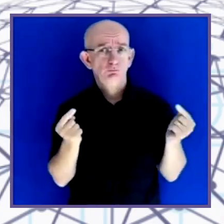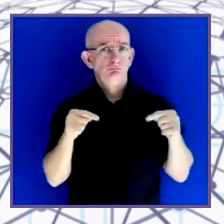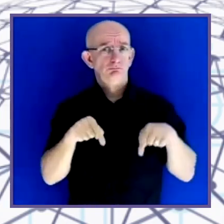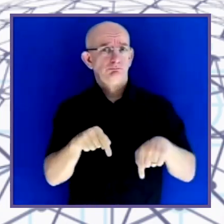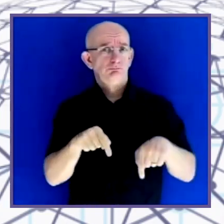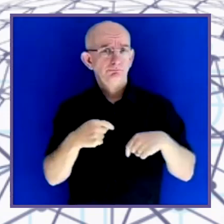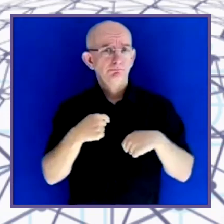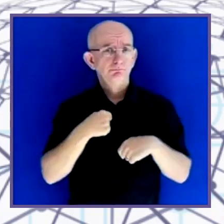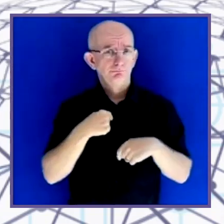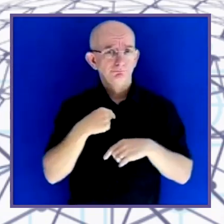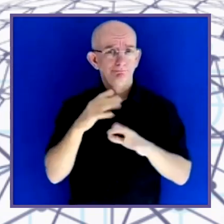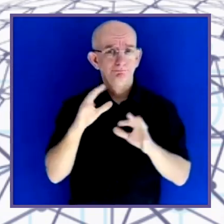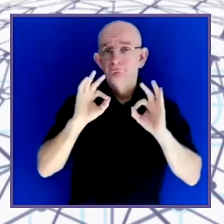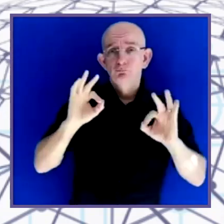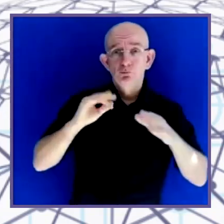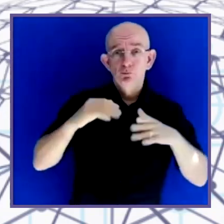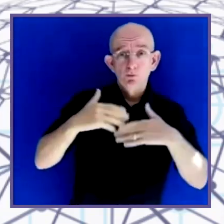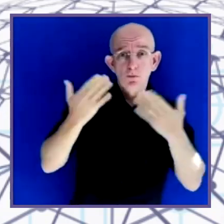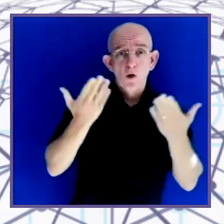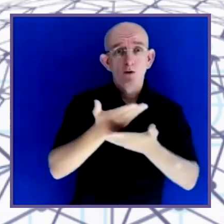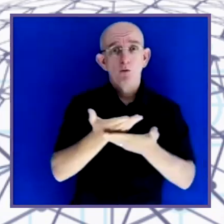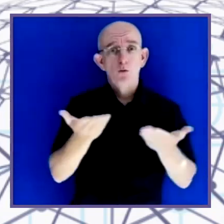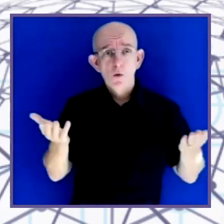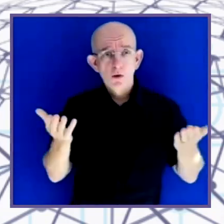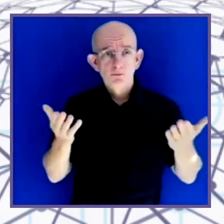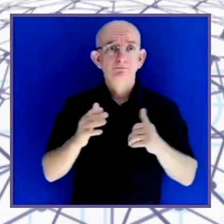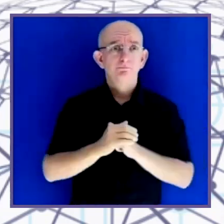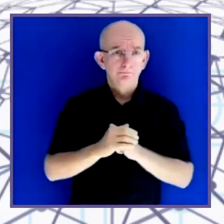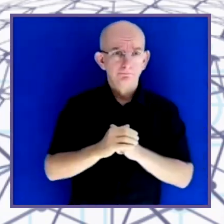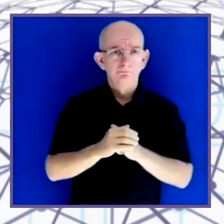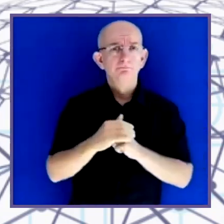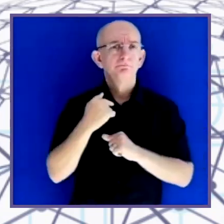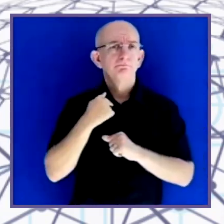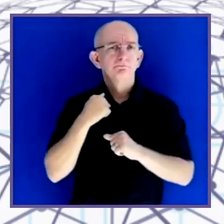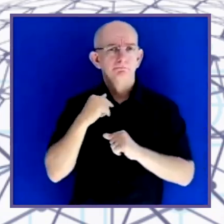and what we aspire to do is probably the balance between what is intangible and tangible, right?